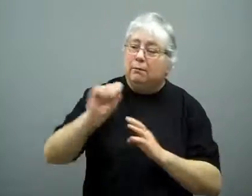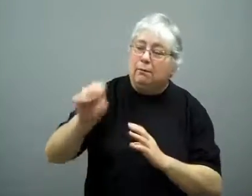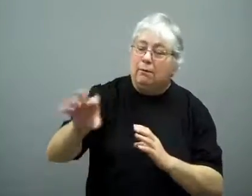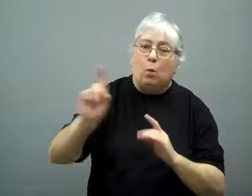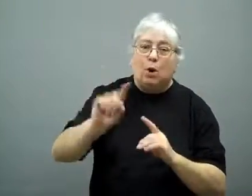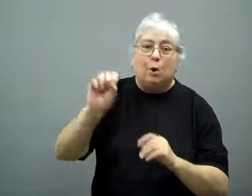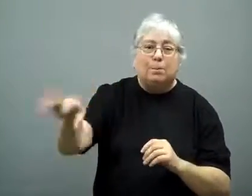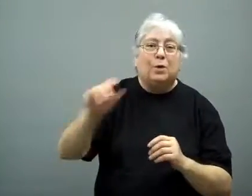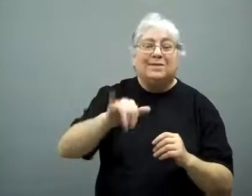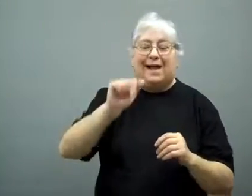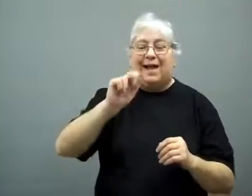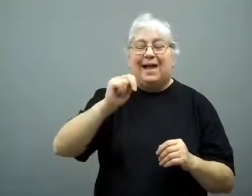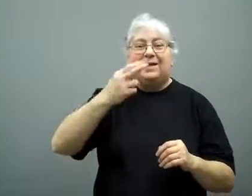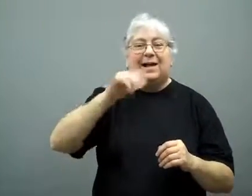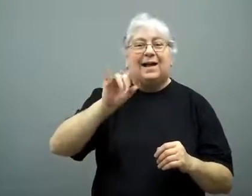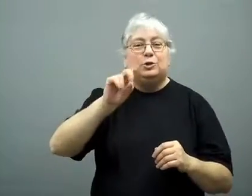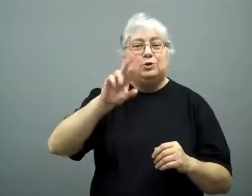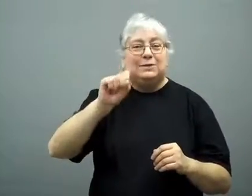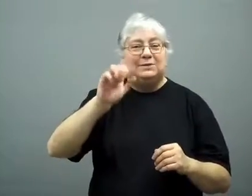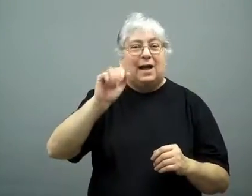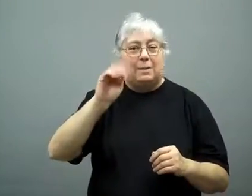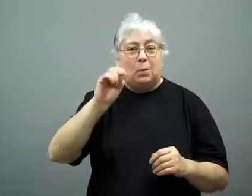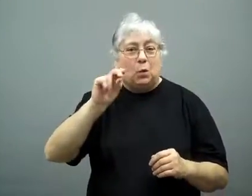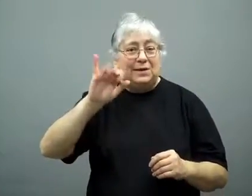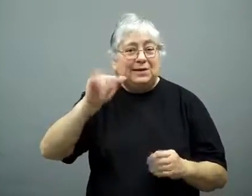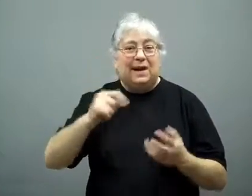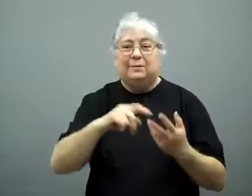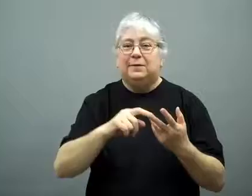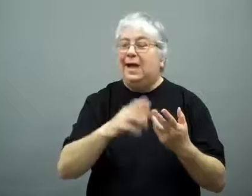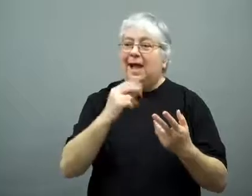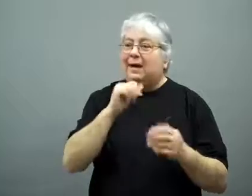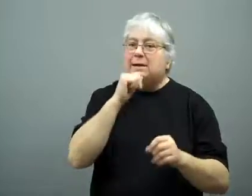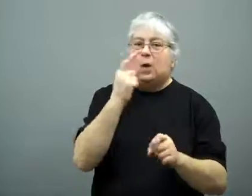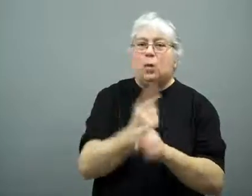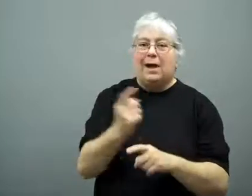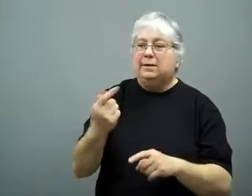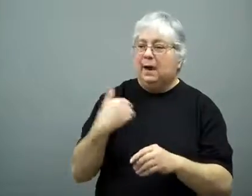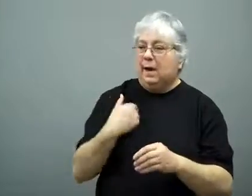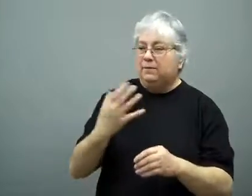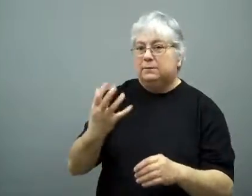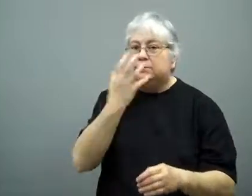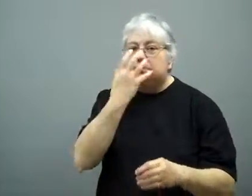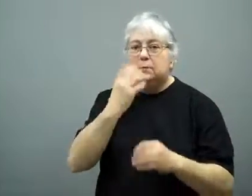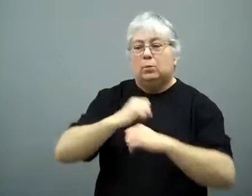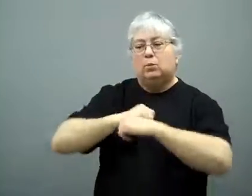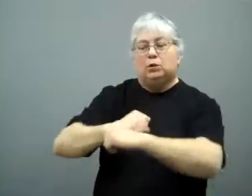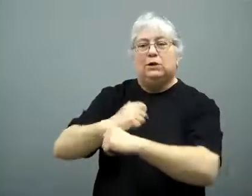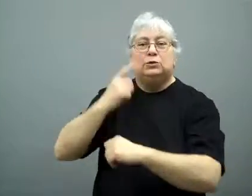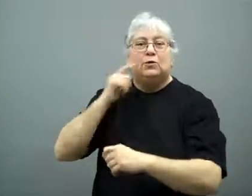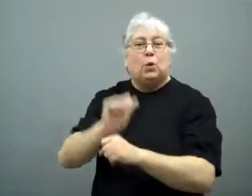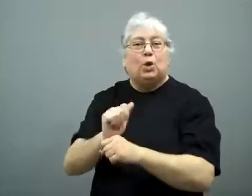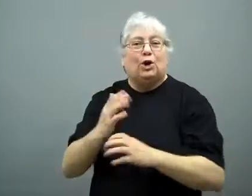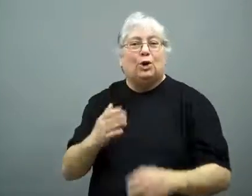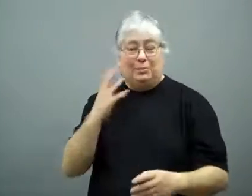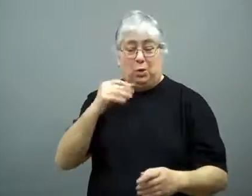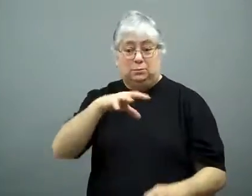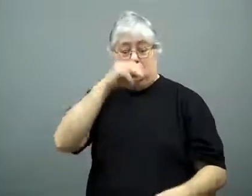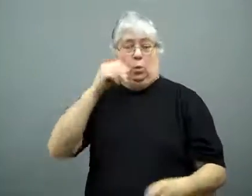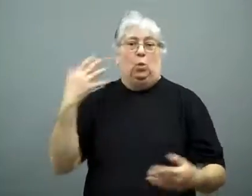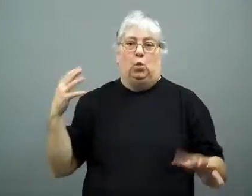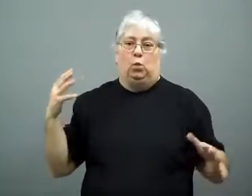They related to the storage of the anhydrous ammonia,